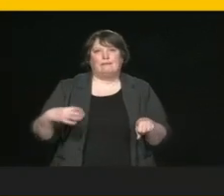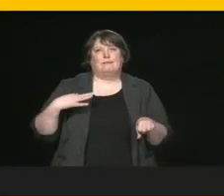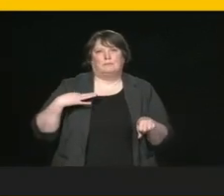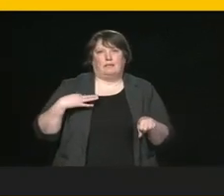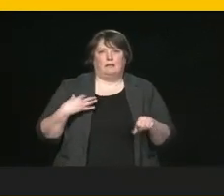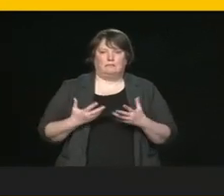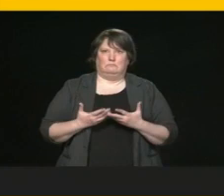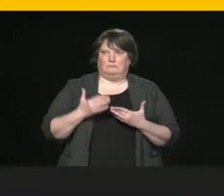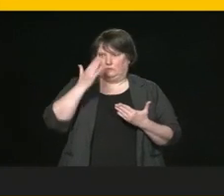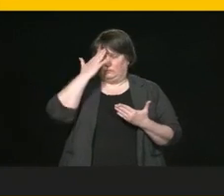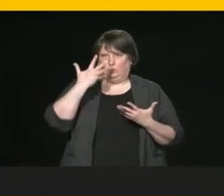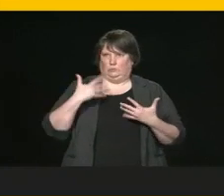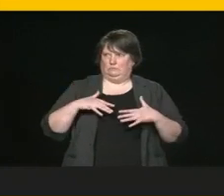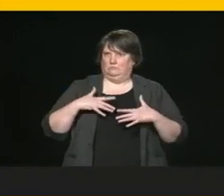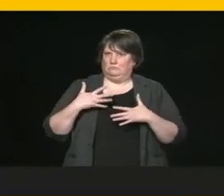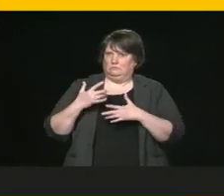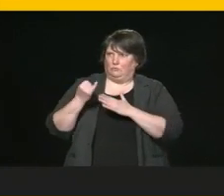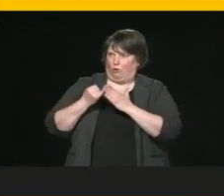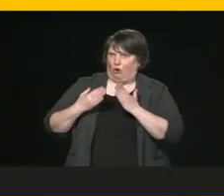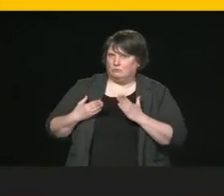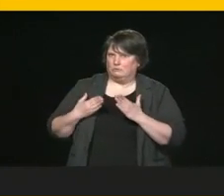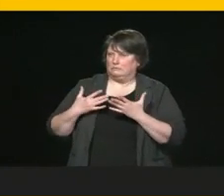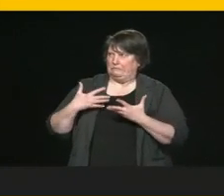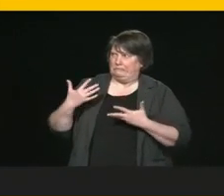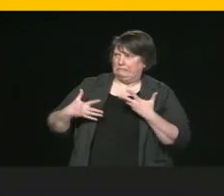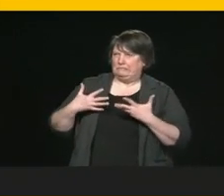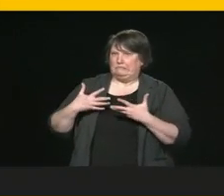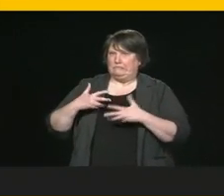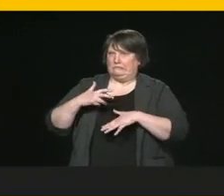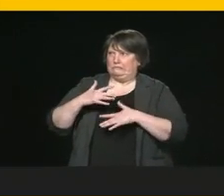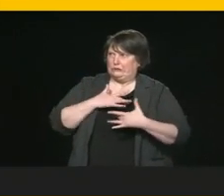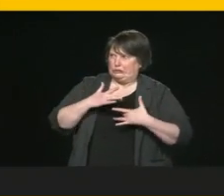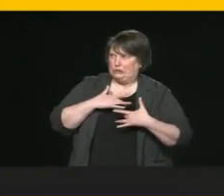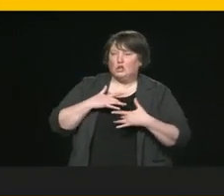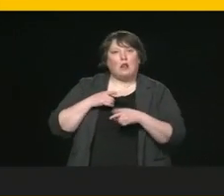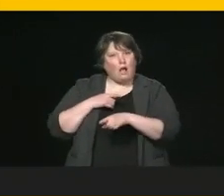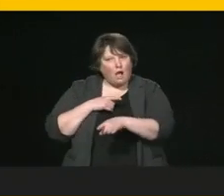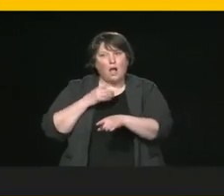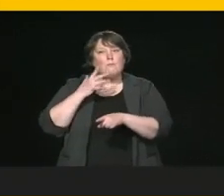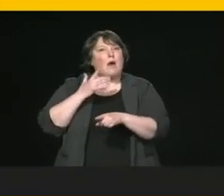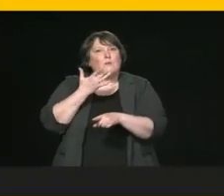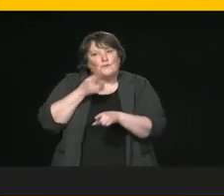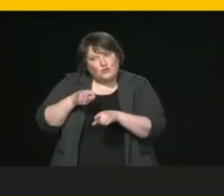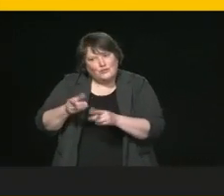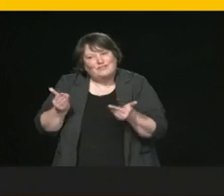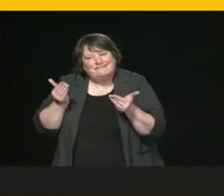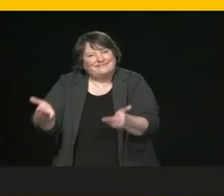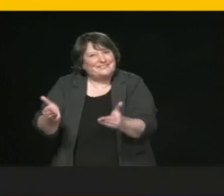INELIGIBLE FOR THE CERB AND, THEREFORE, AS THESE ANXIOUS